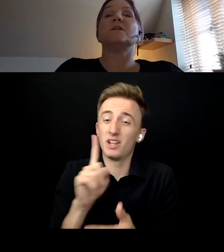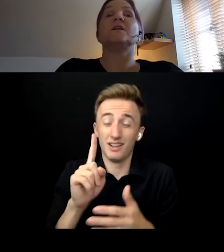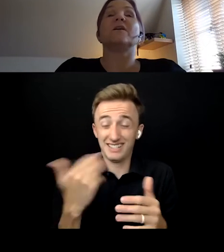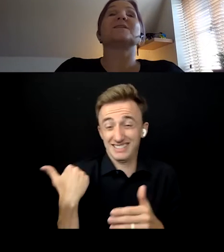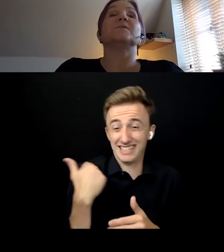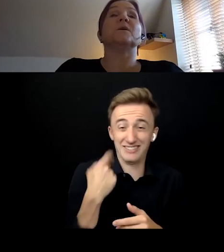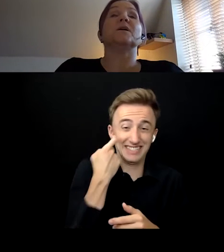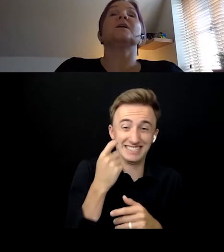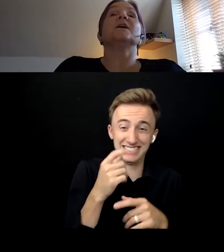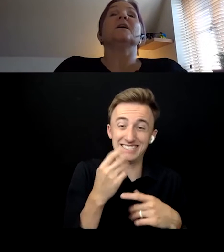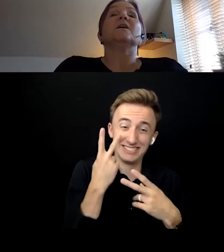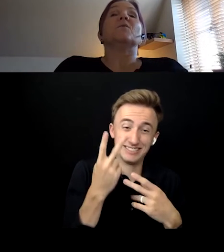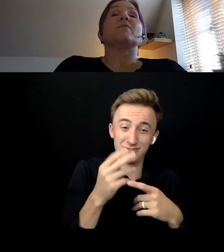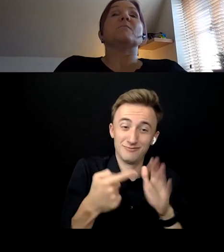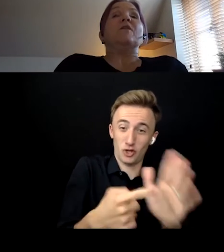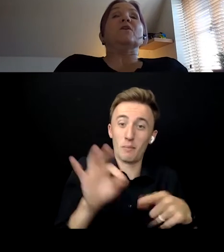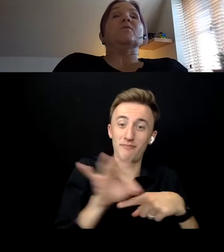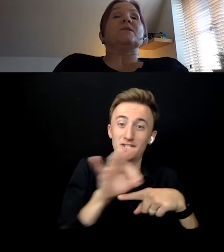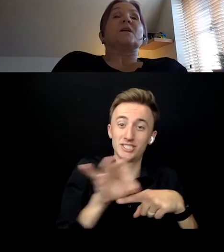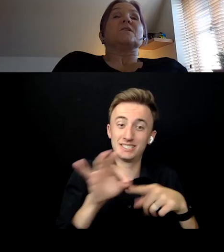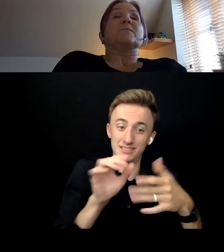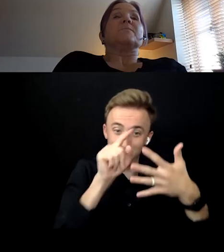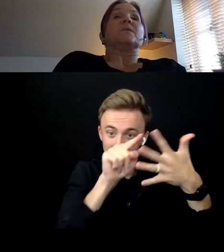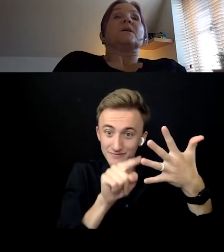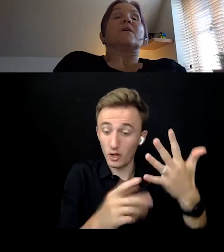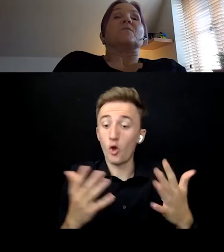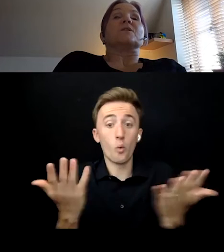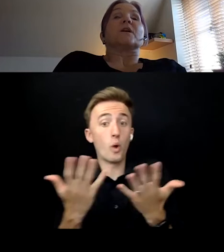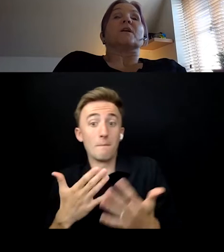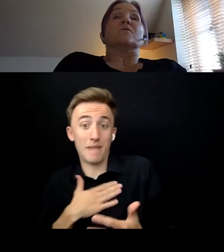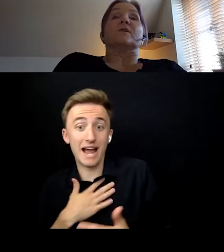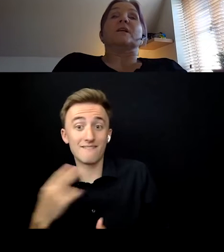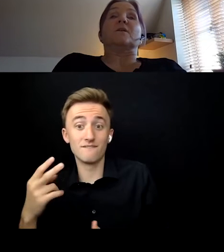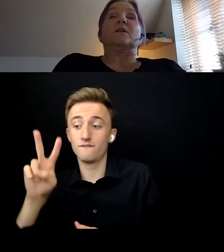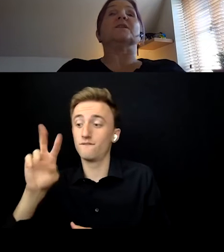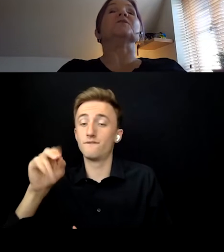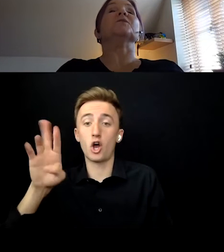earlier actually work. Whatever my volume is set to, if I was looking more reading or listening to